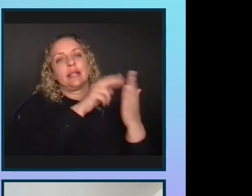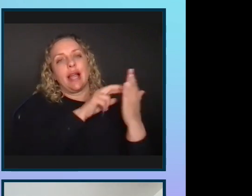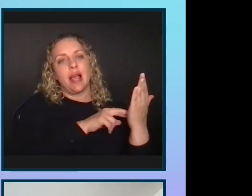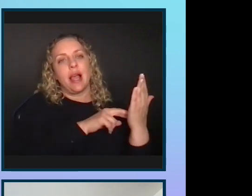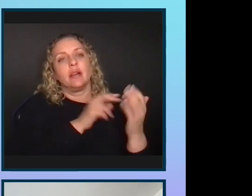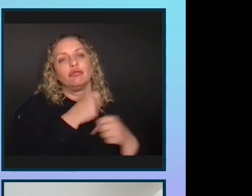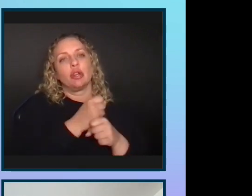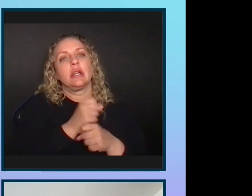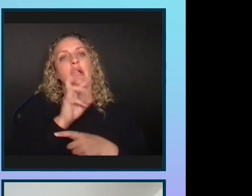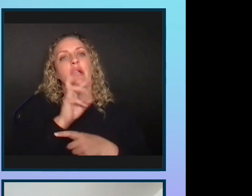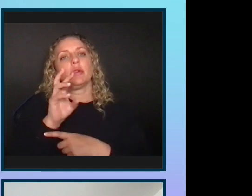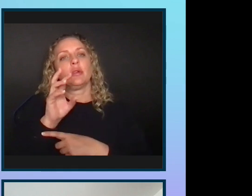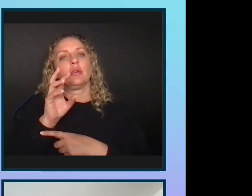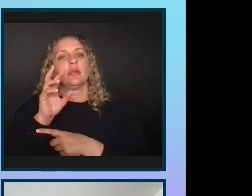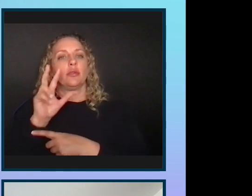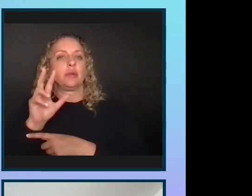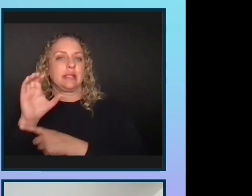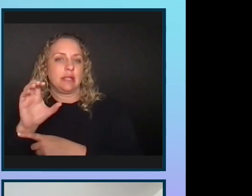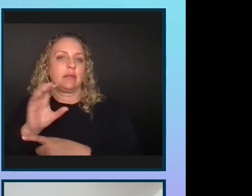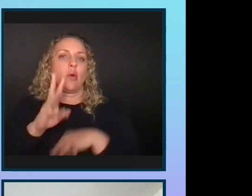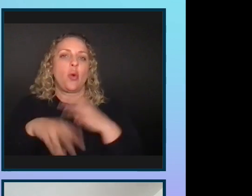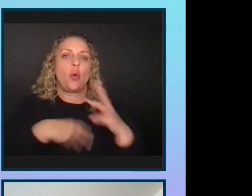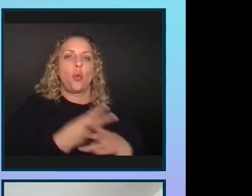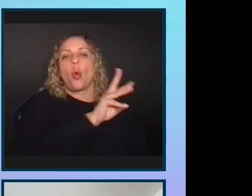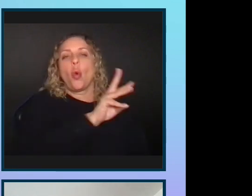the worldwide web consortium who maintained web standards.